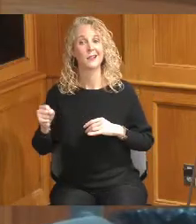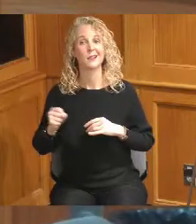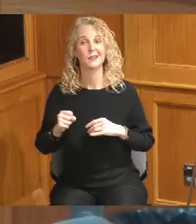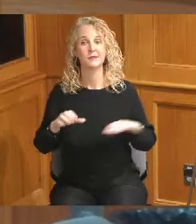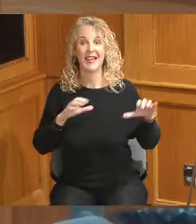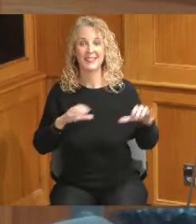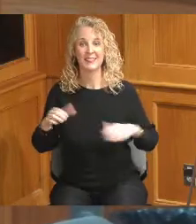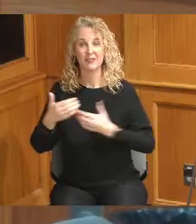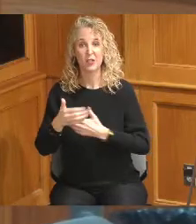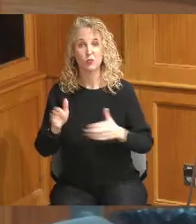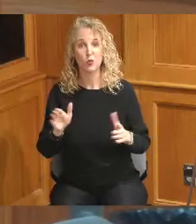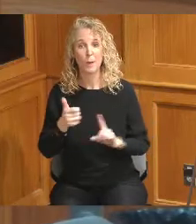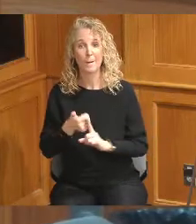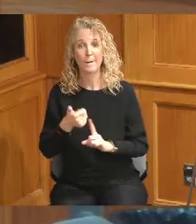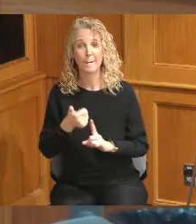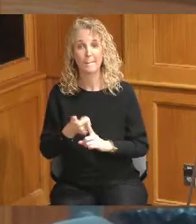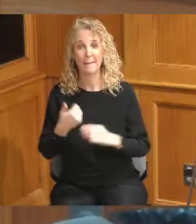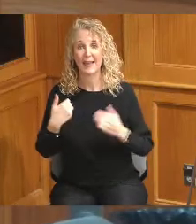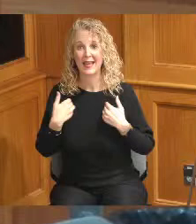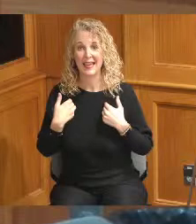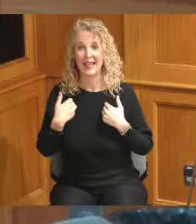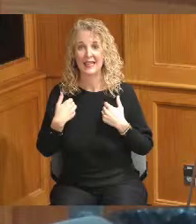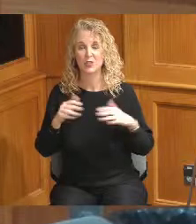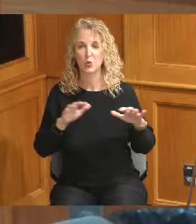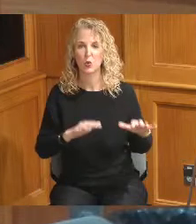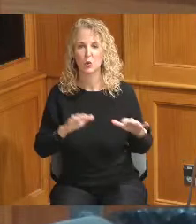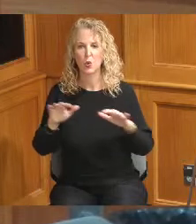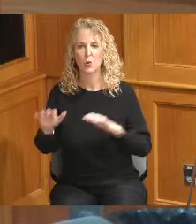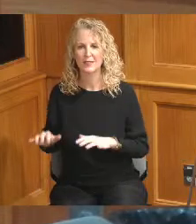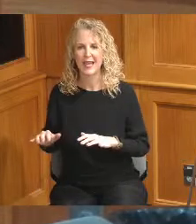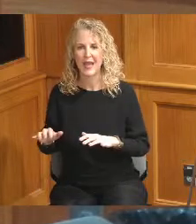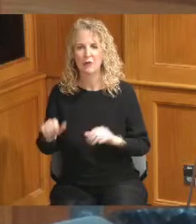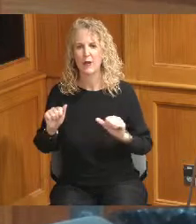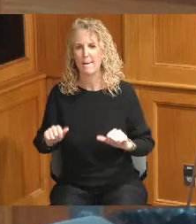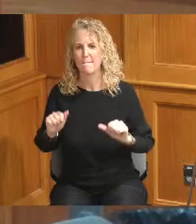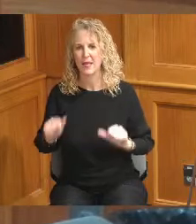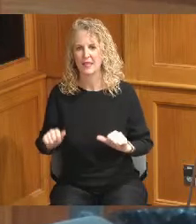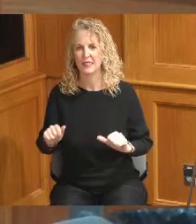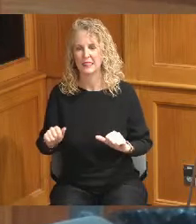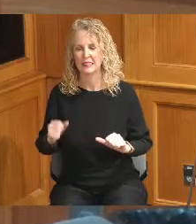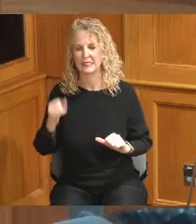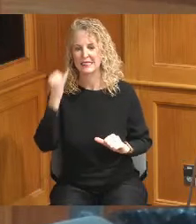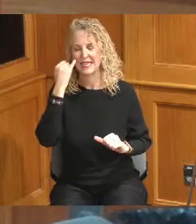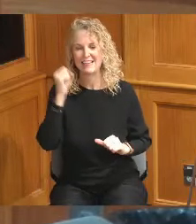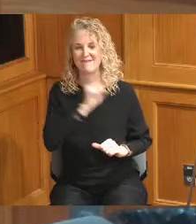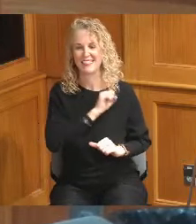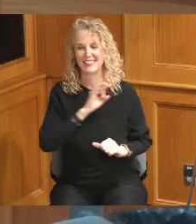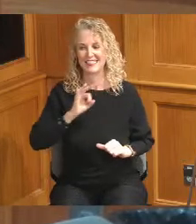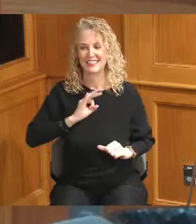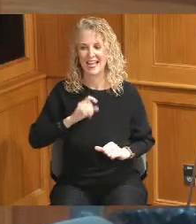room will have kind of cool down abilities for the staff for when things get stressful when they need